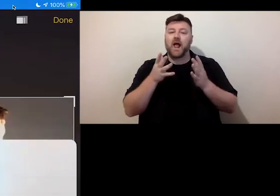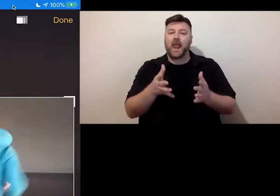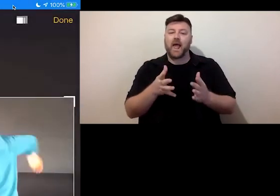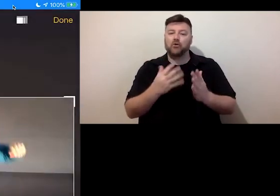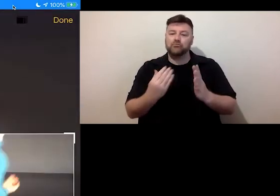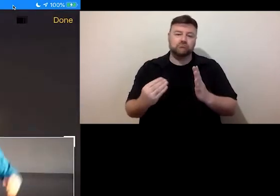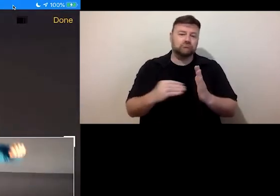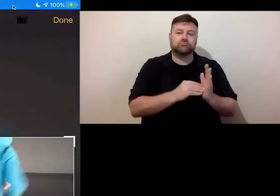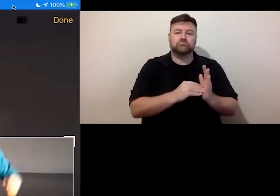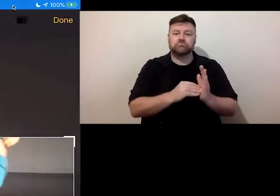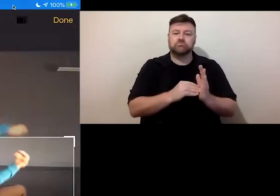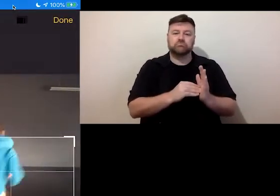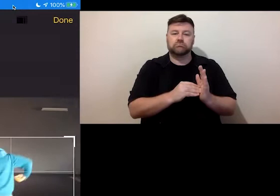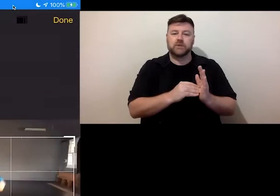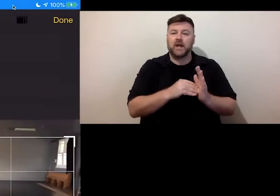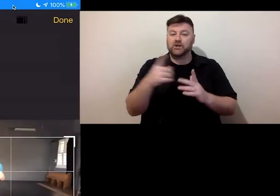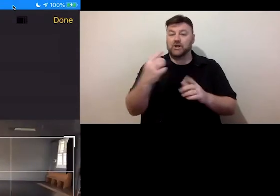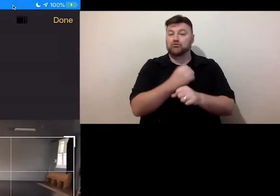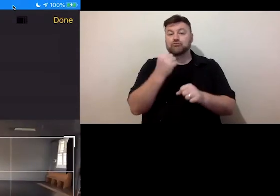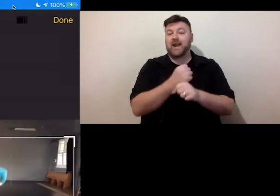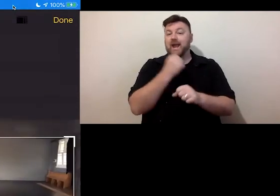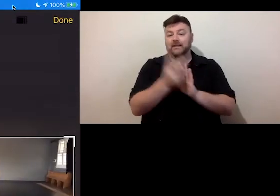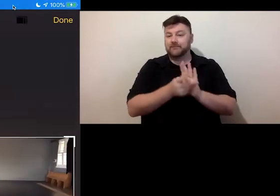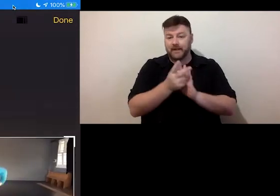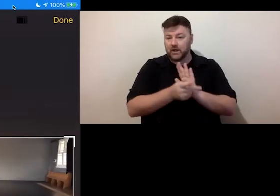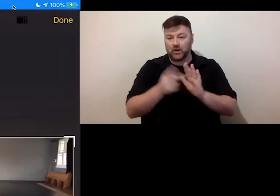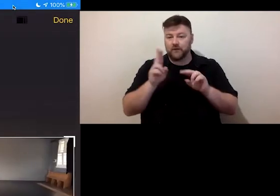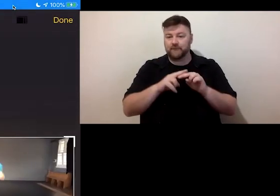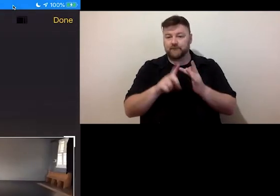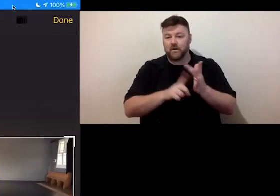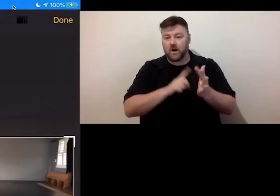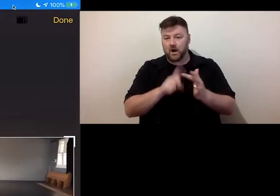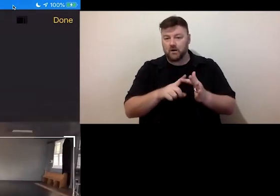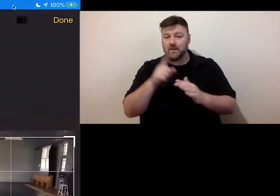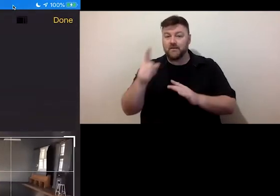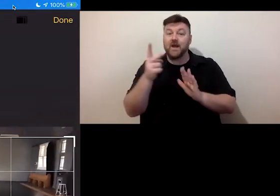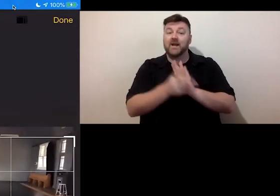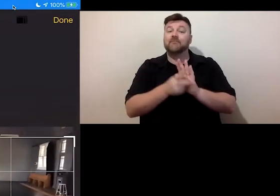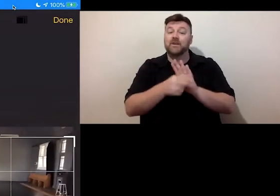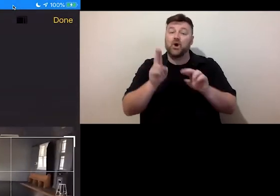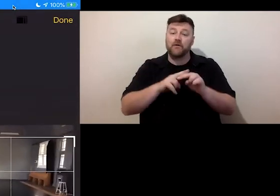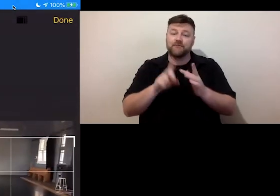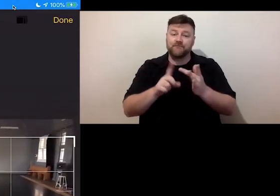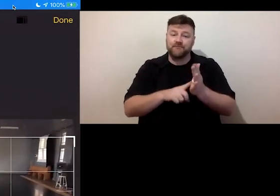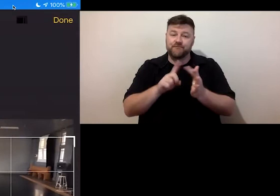just invents a video file. But a video file dictates to you how long you watch it - what is the beginning, what is the ending, what